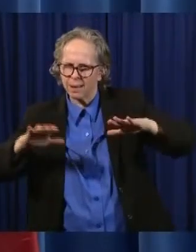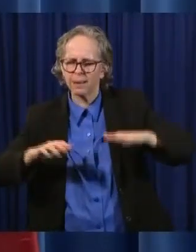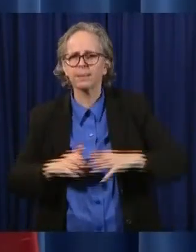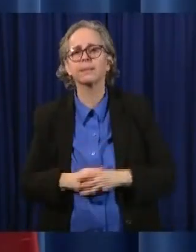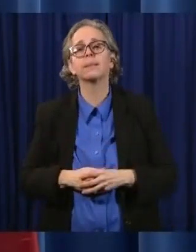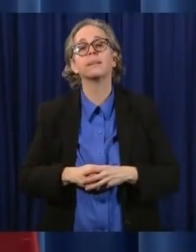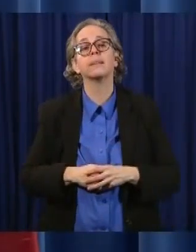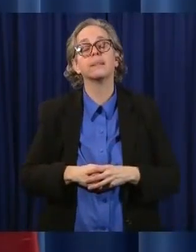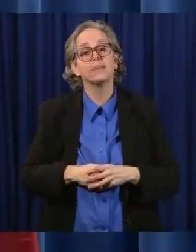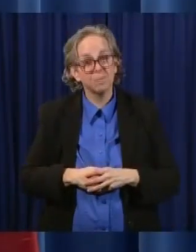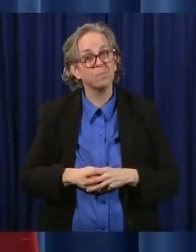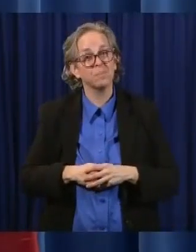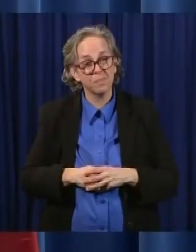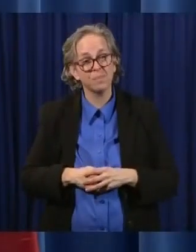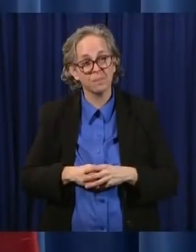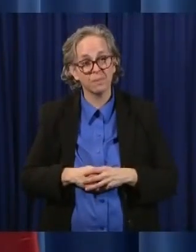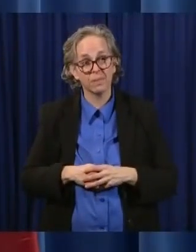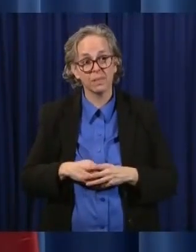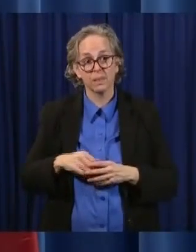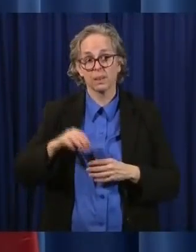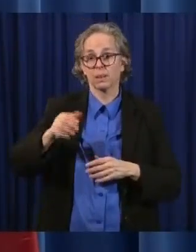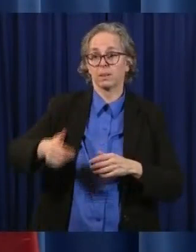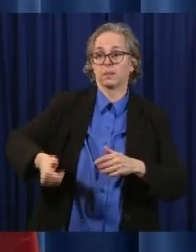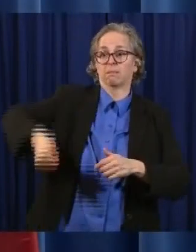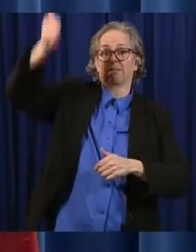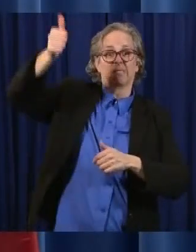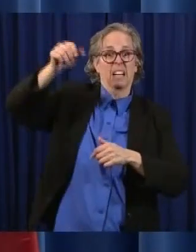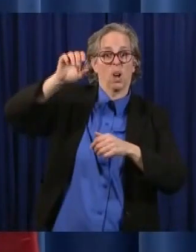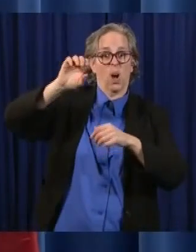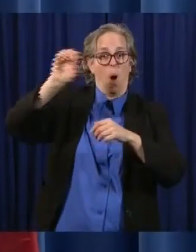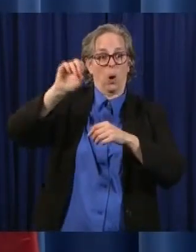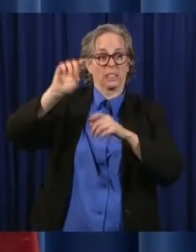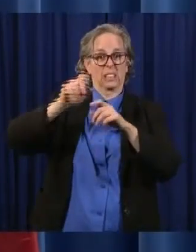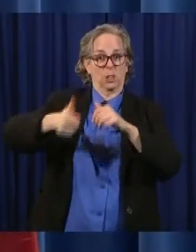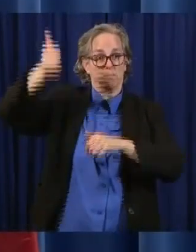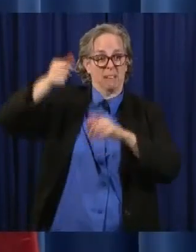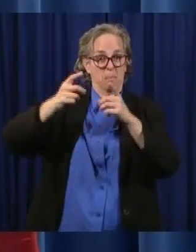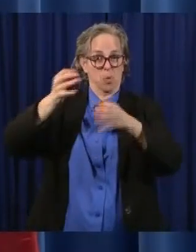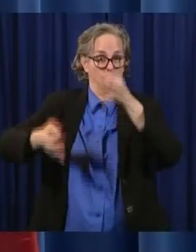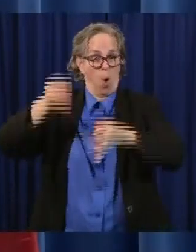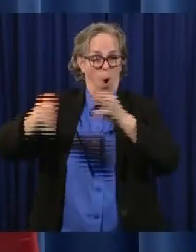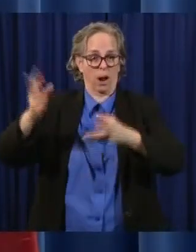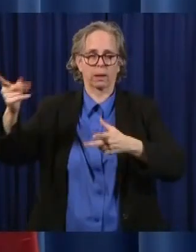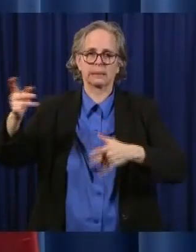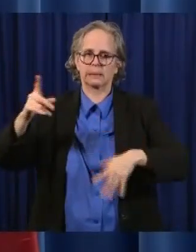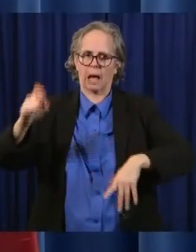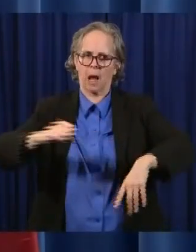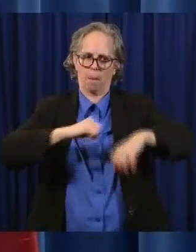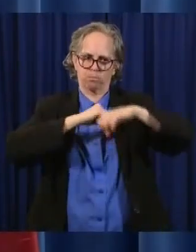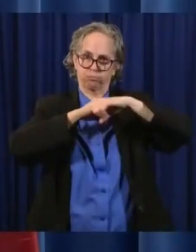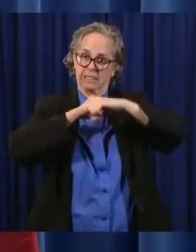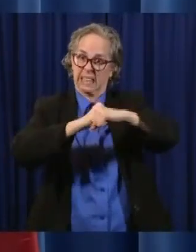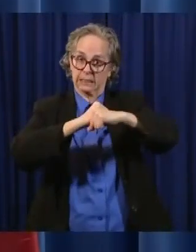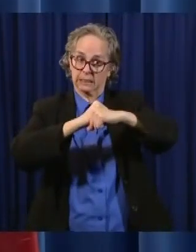DATA CAN THEN LEAD TO A PERSON'S IDENTITY. SO WE HAVE TO STRIKE A CAREFUL BALANCE. THE OHIO SUPREME COURT HAS